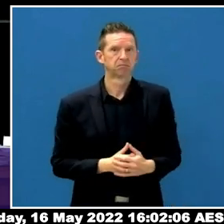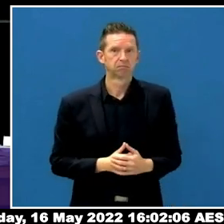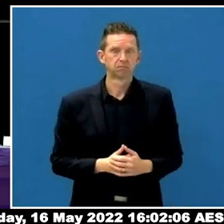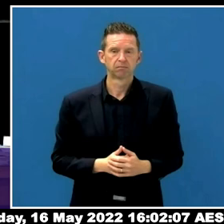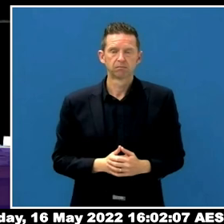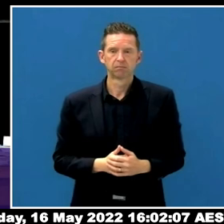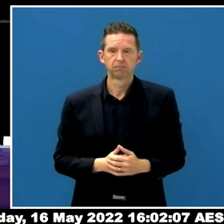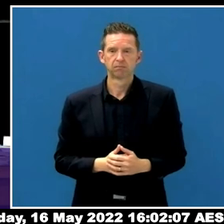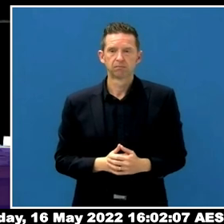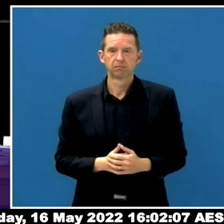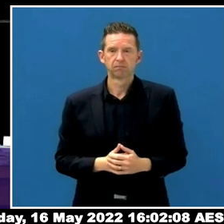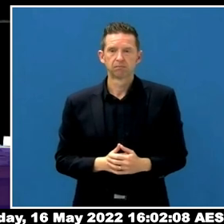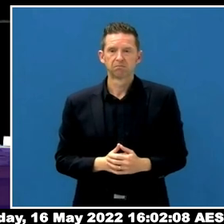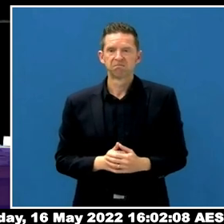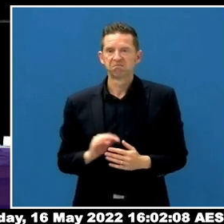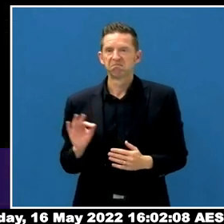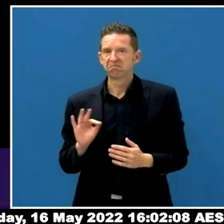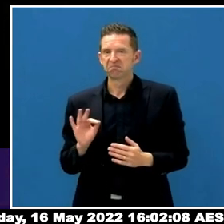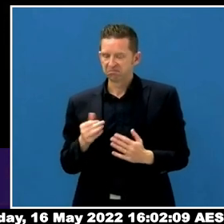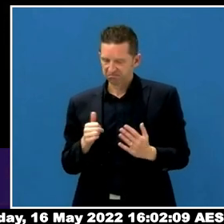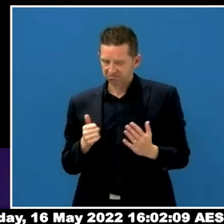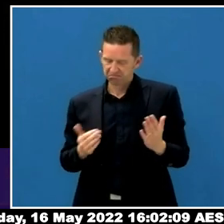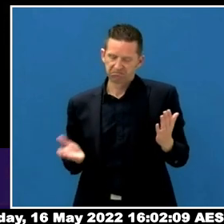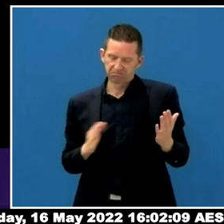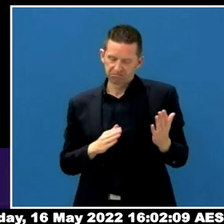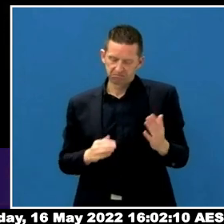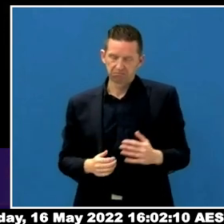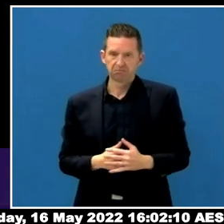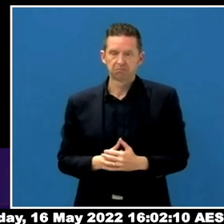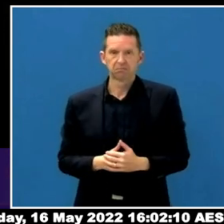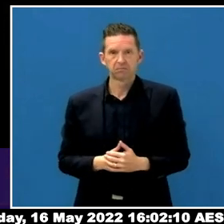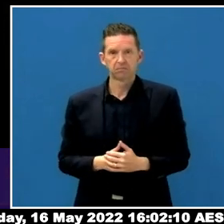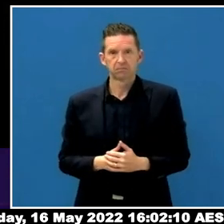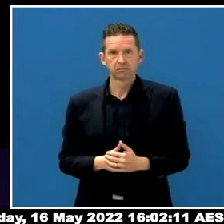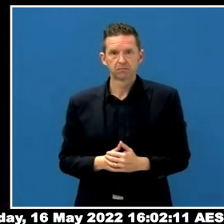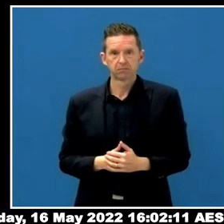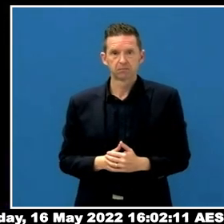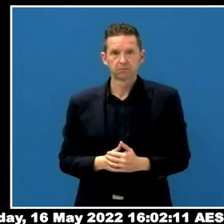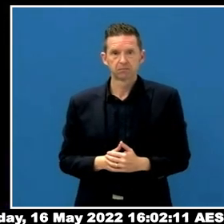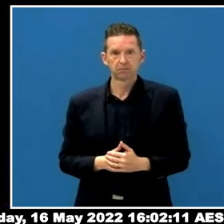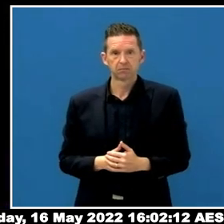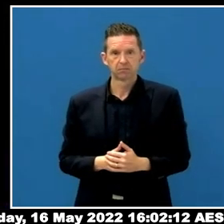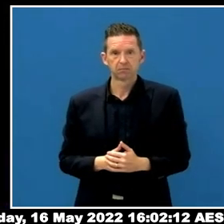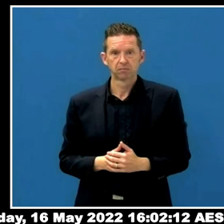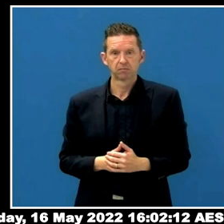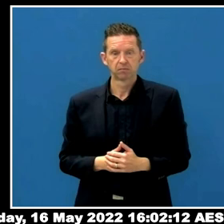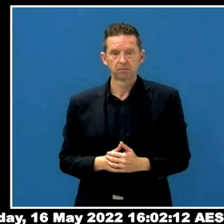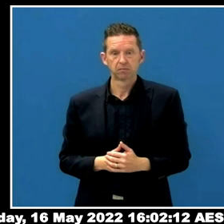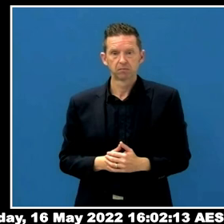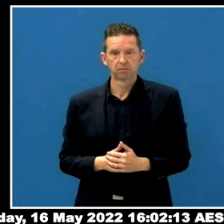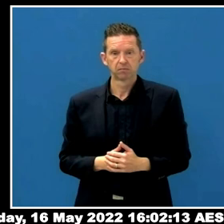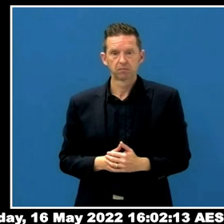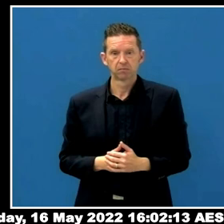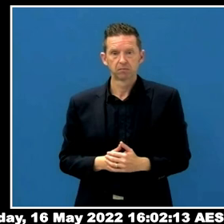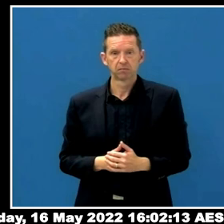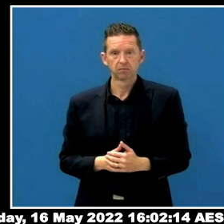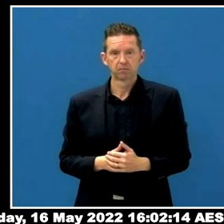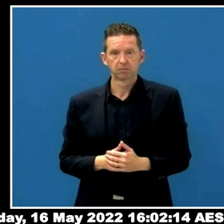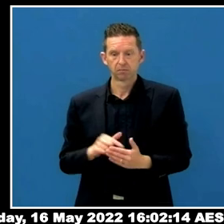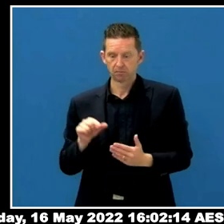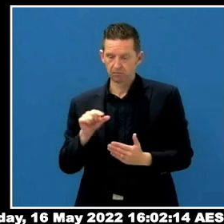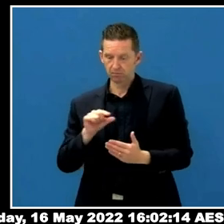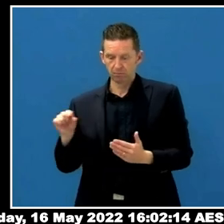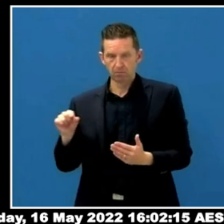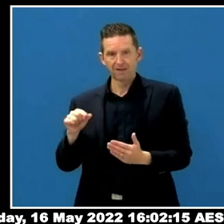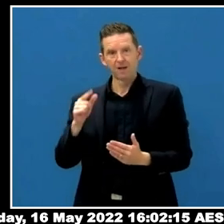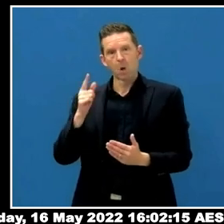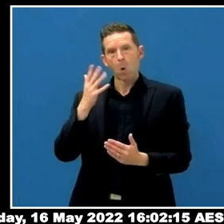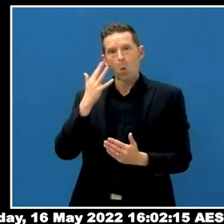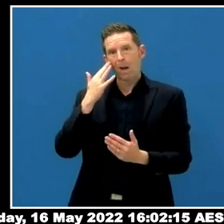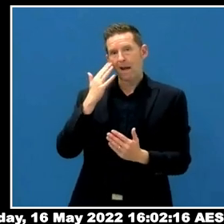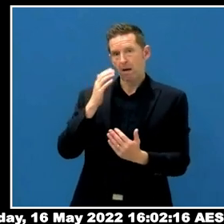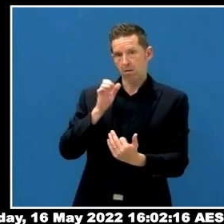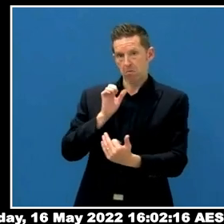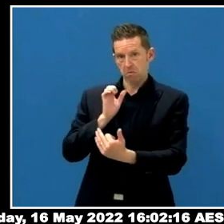The date of issue says, if you look just above, you